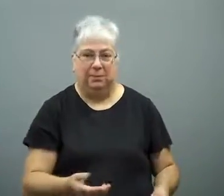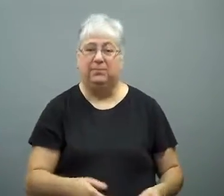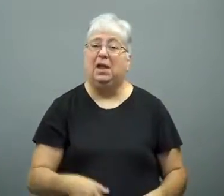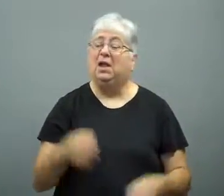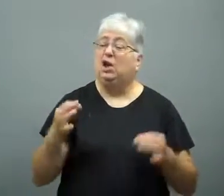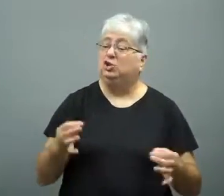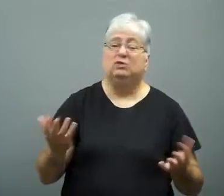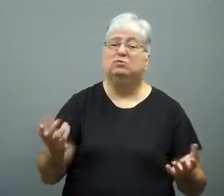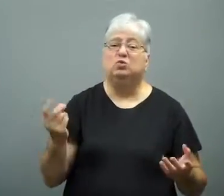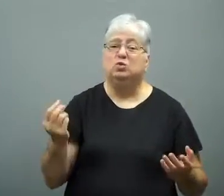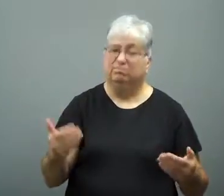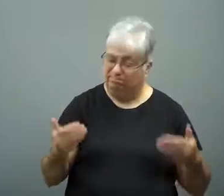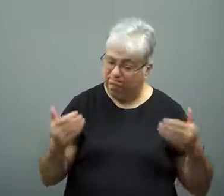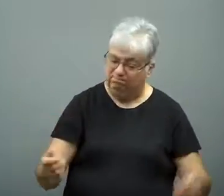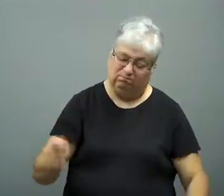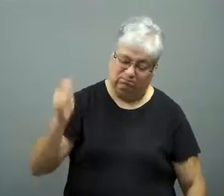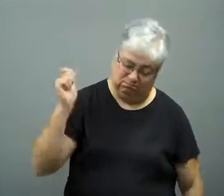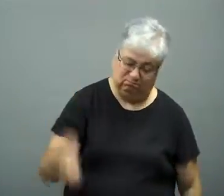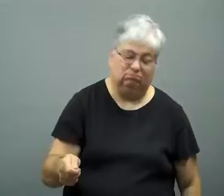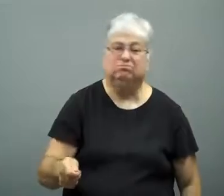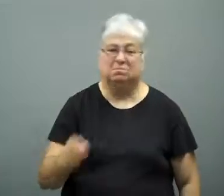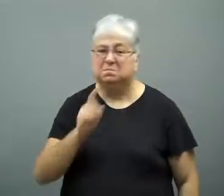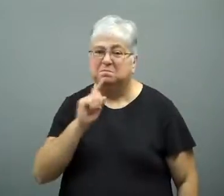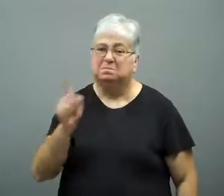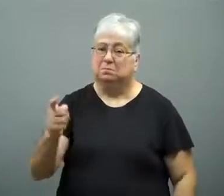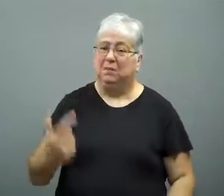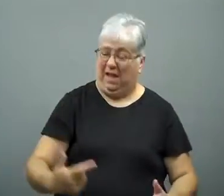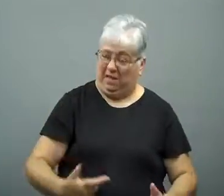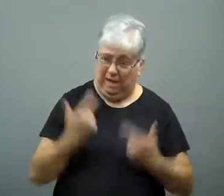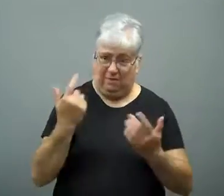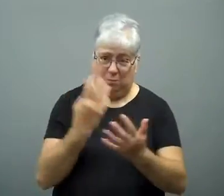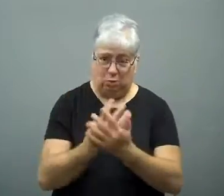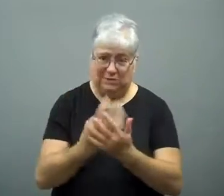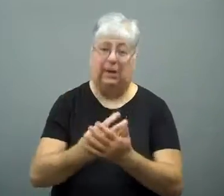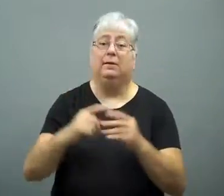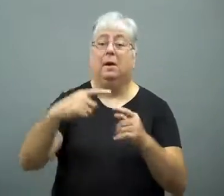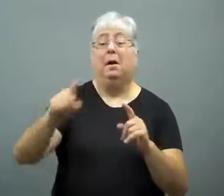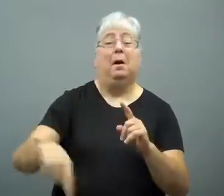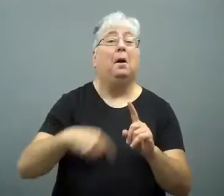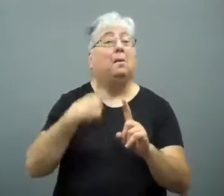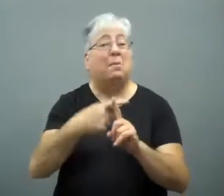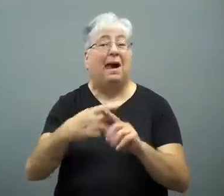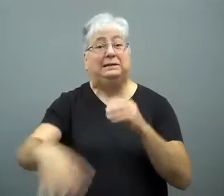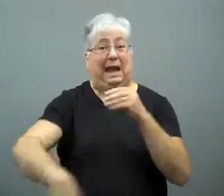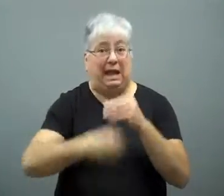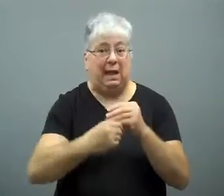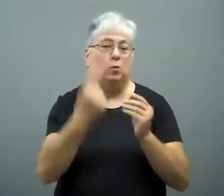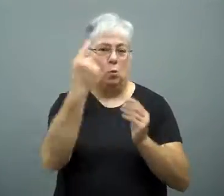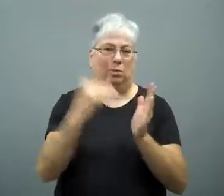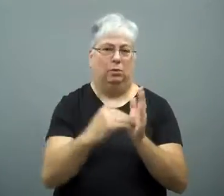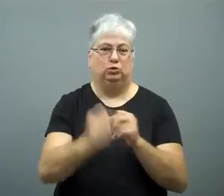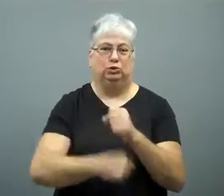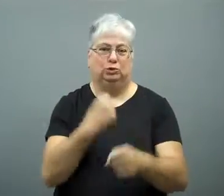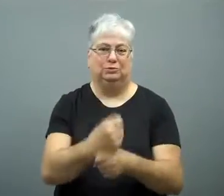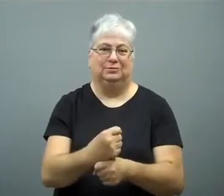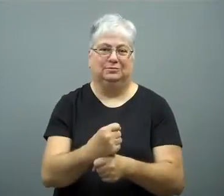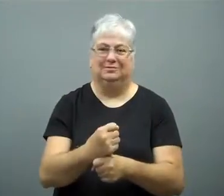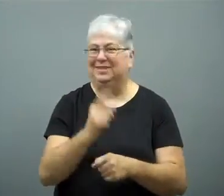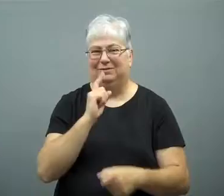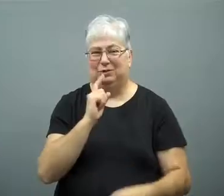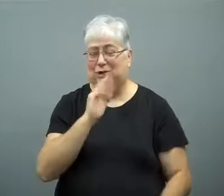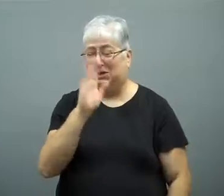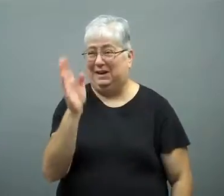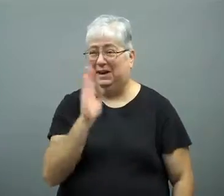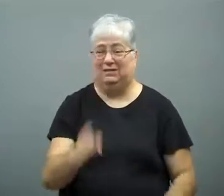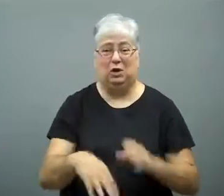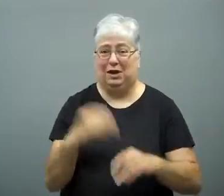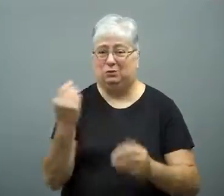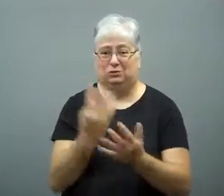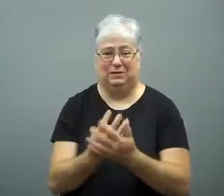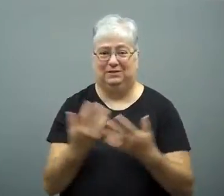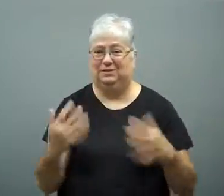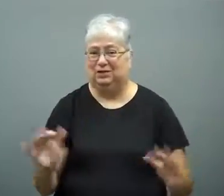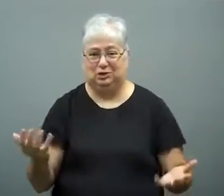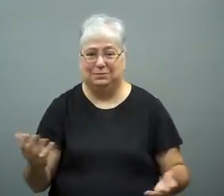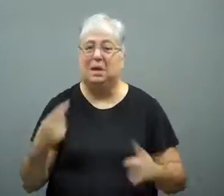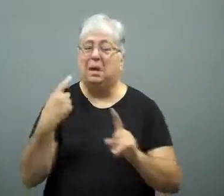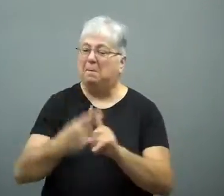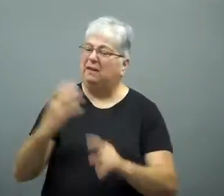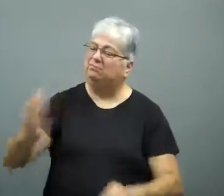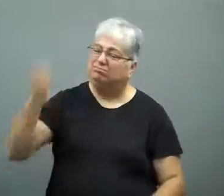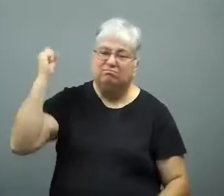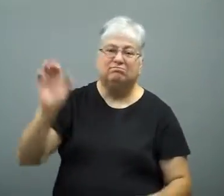She sentenced him to life plus 1000 years, ensuring he would never get out.